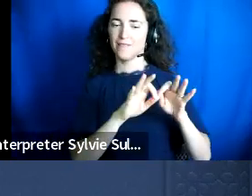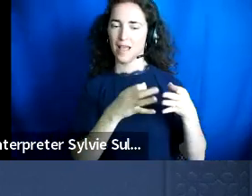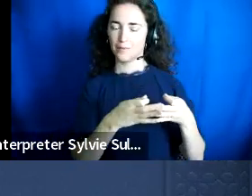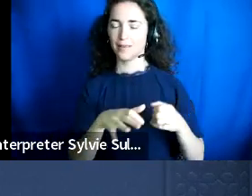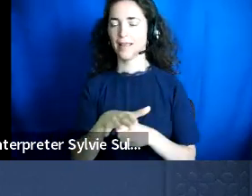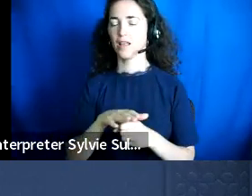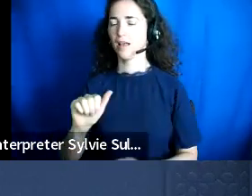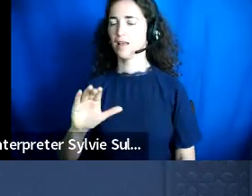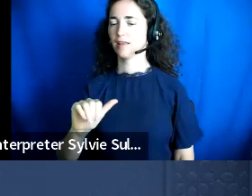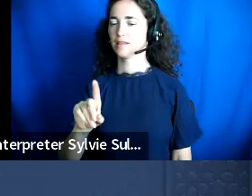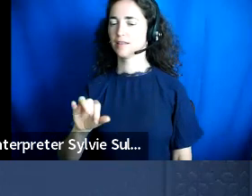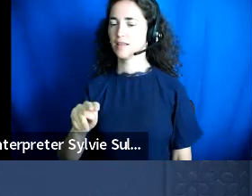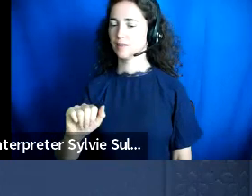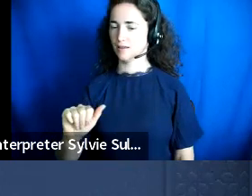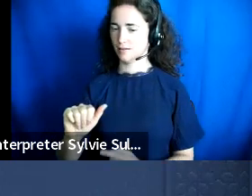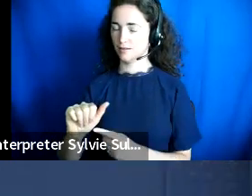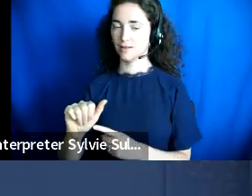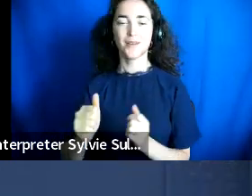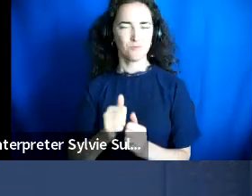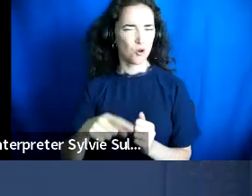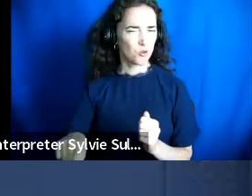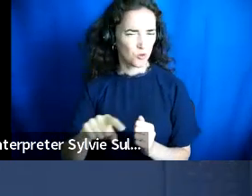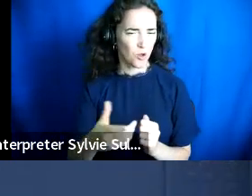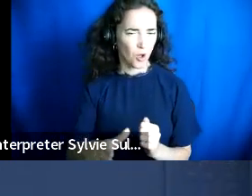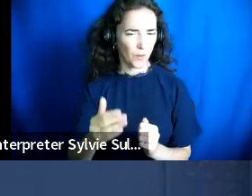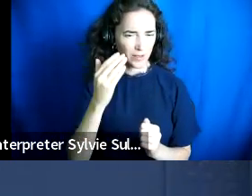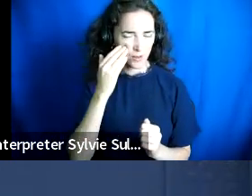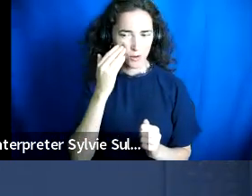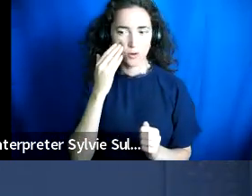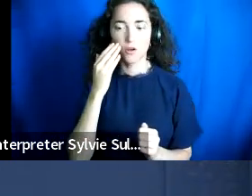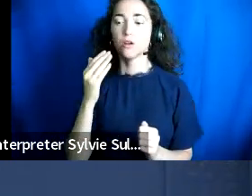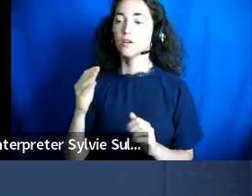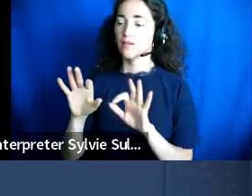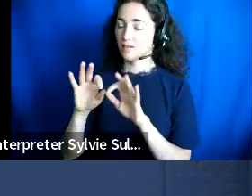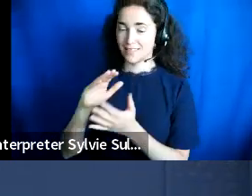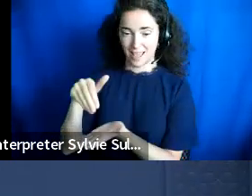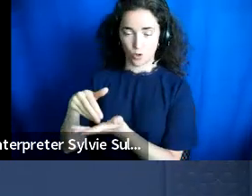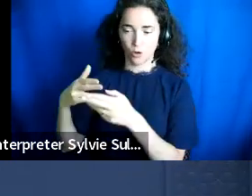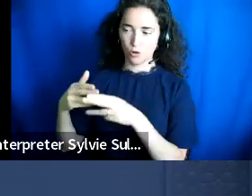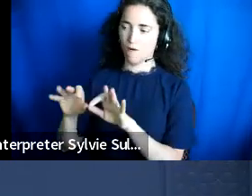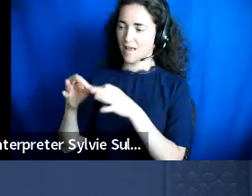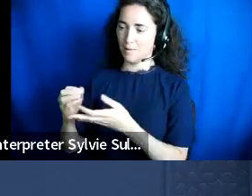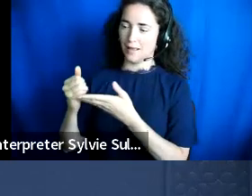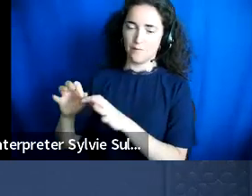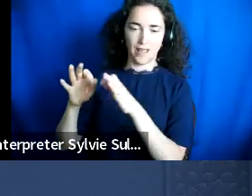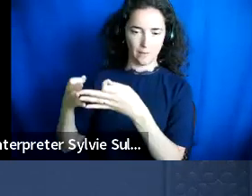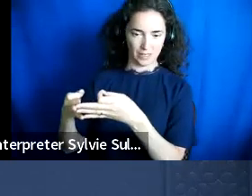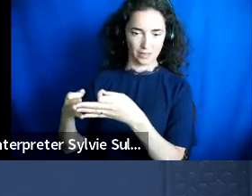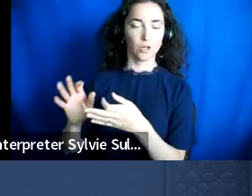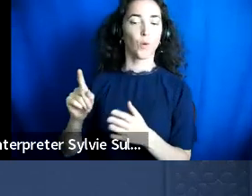And as most of you know, we have families helping family centers in every region of the State.